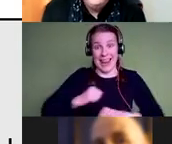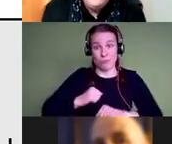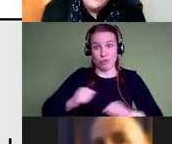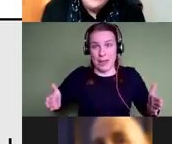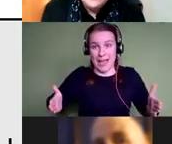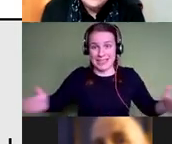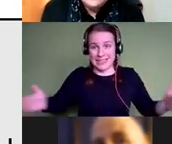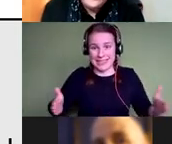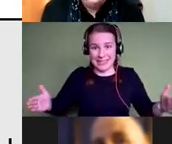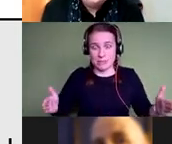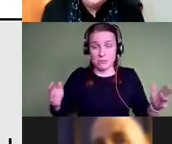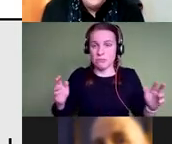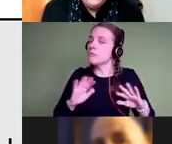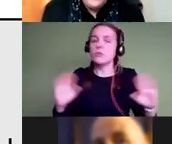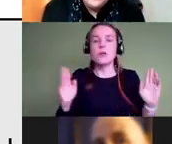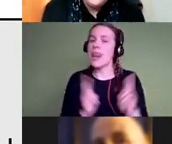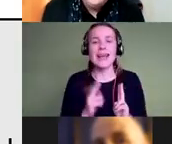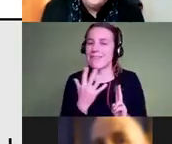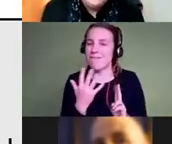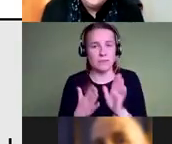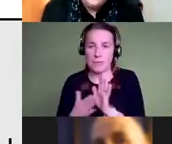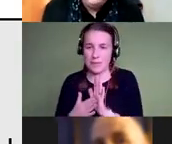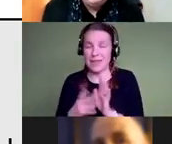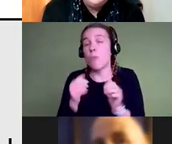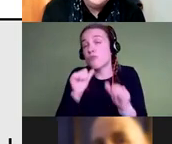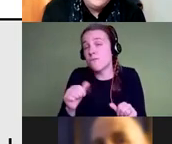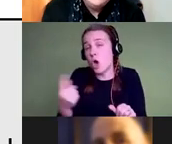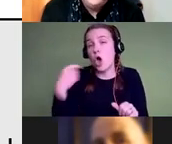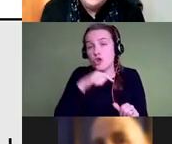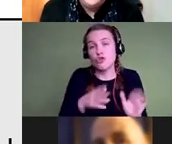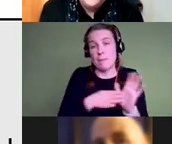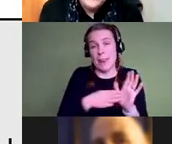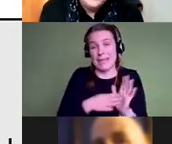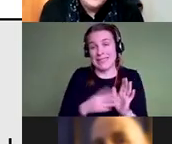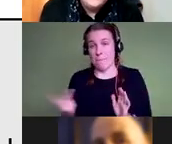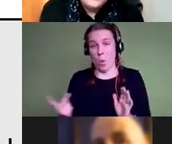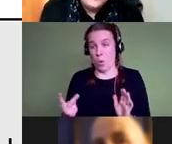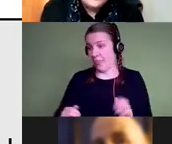considerations, but highlight the importance of thinking through every design feature and element and how they can